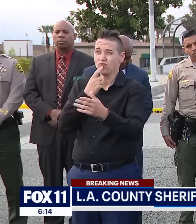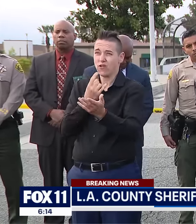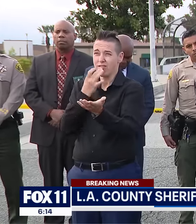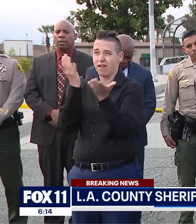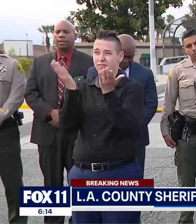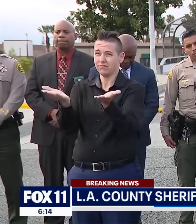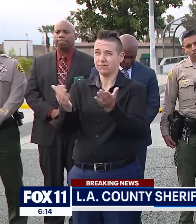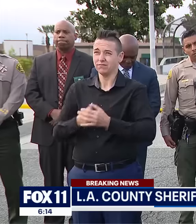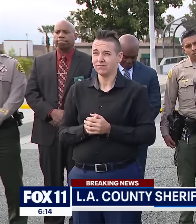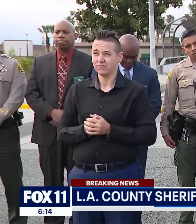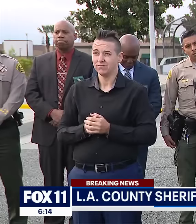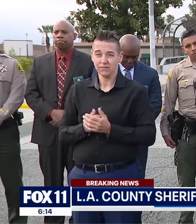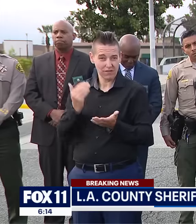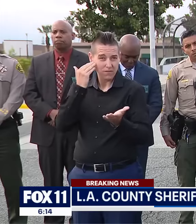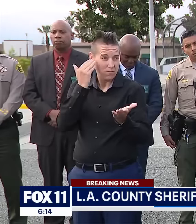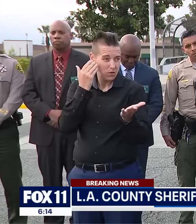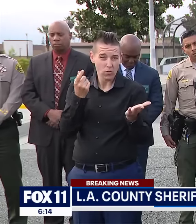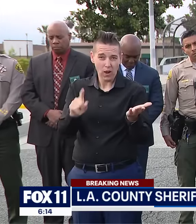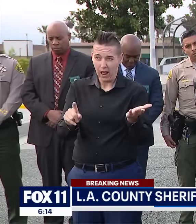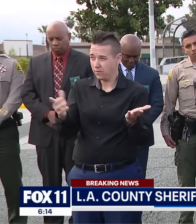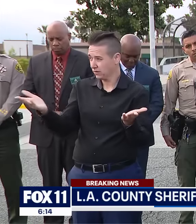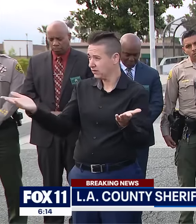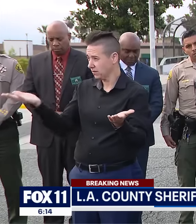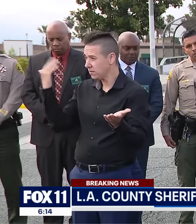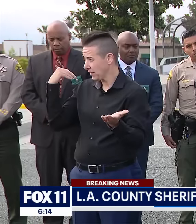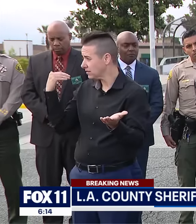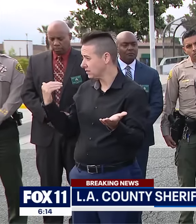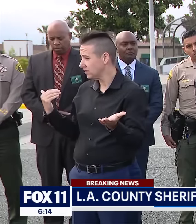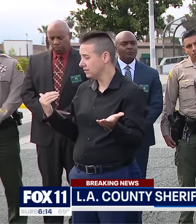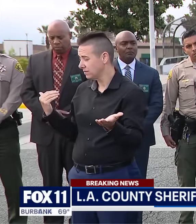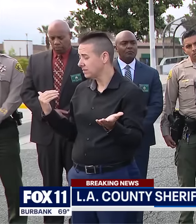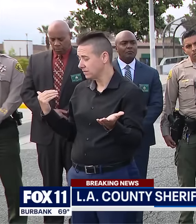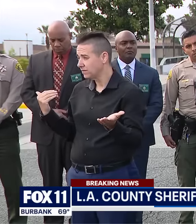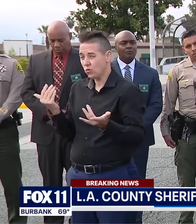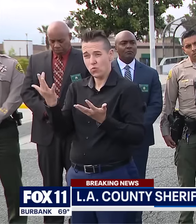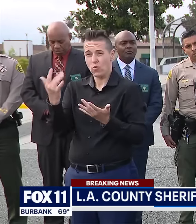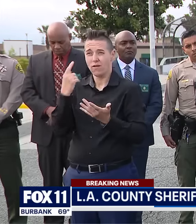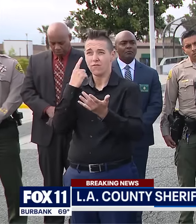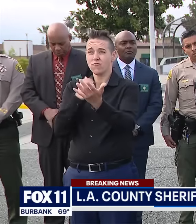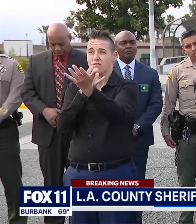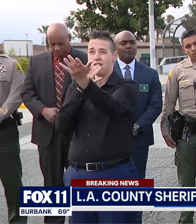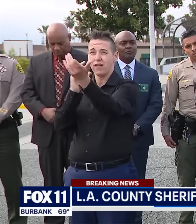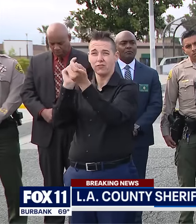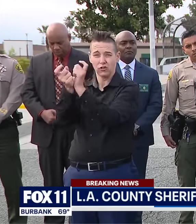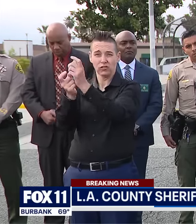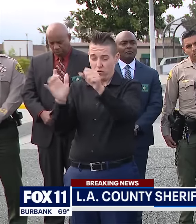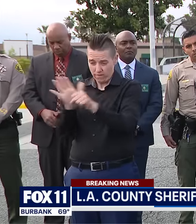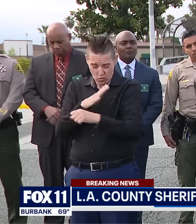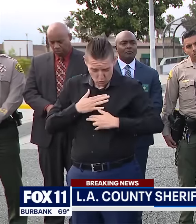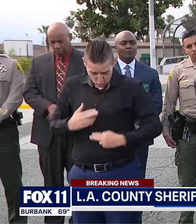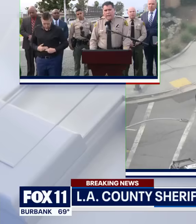can come up with with, for that. And none of them are good right now. We don't know yet. We But at the end of the day, I have a